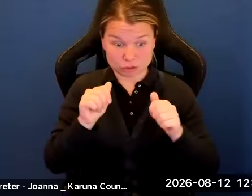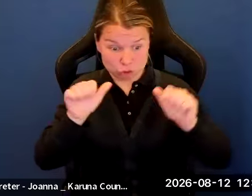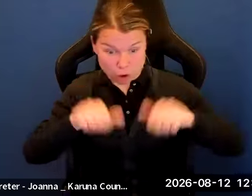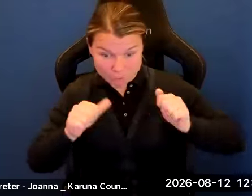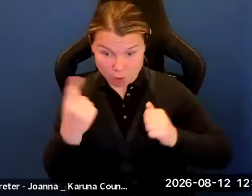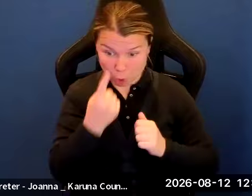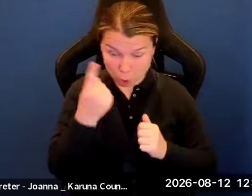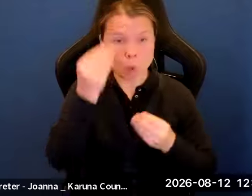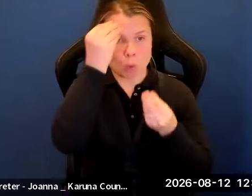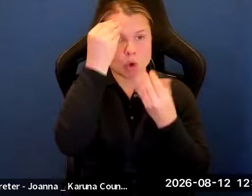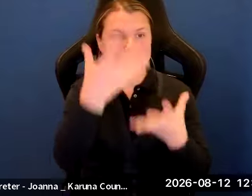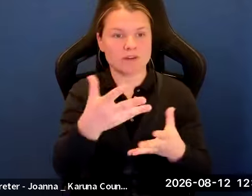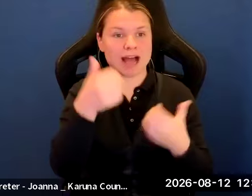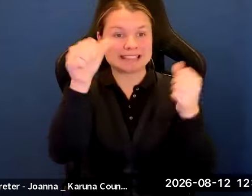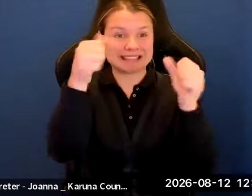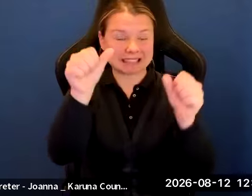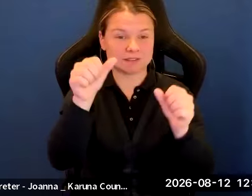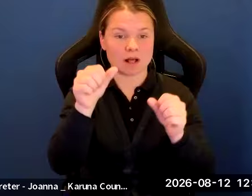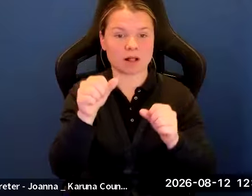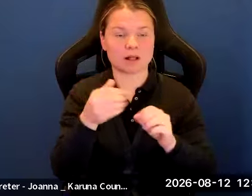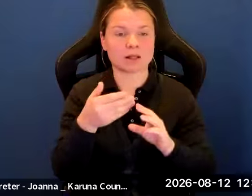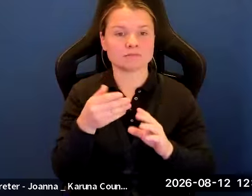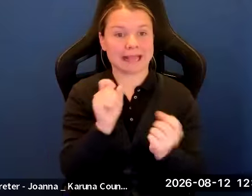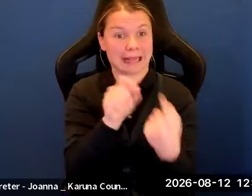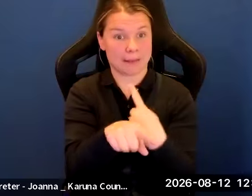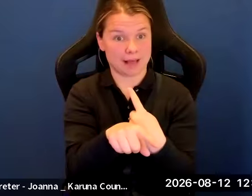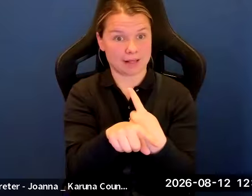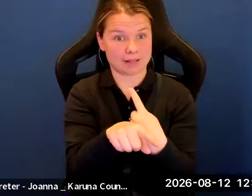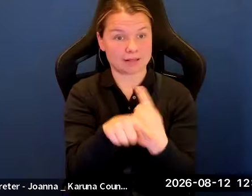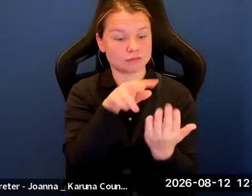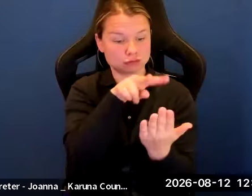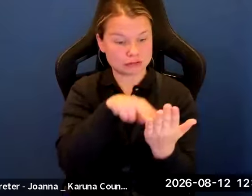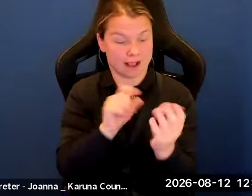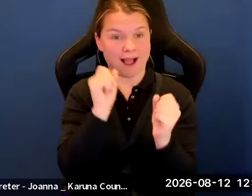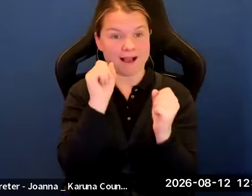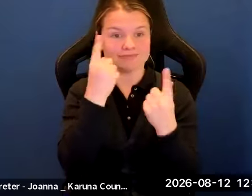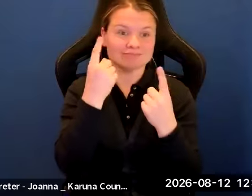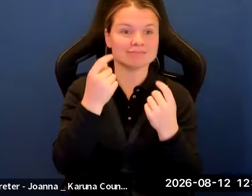Fellowship participants. Once that decision has been made